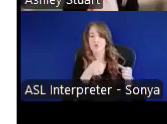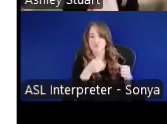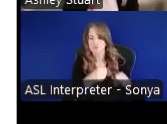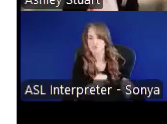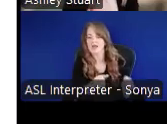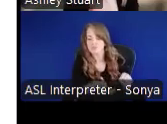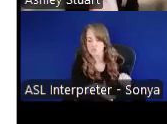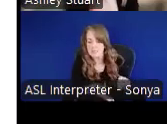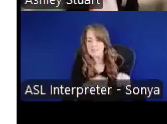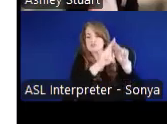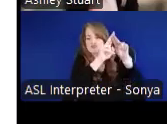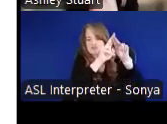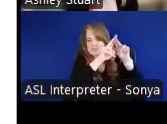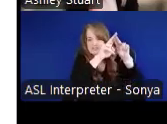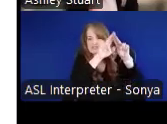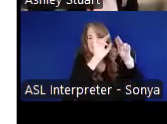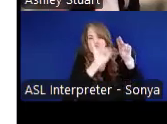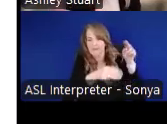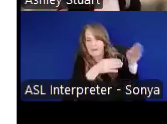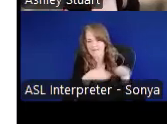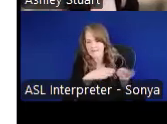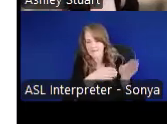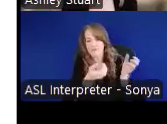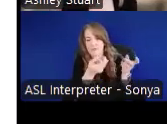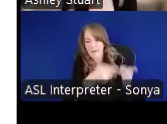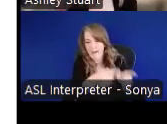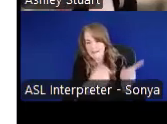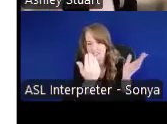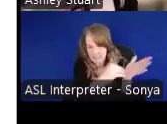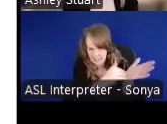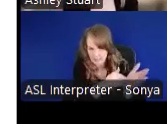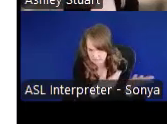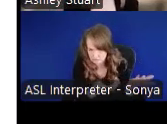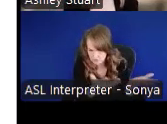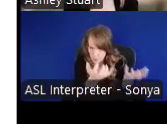the behavior occurring in the future. So we want to make sure